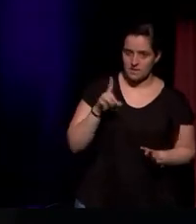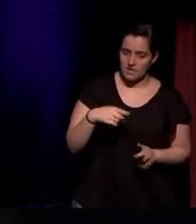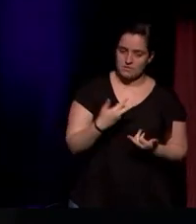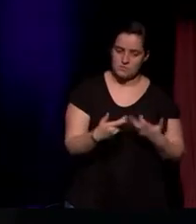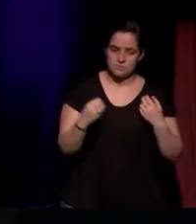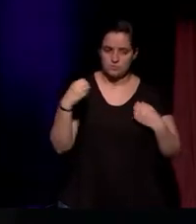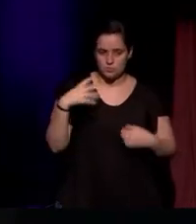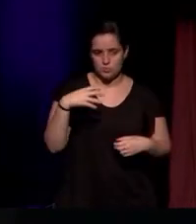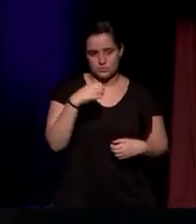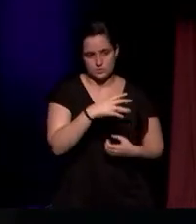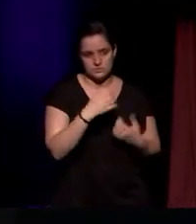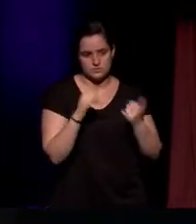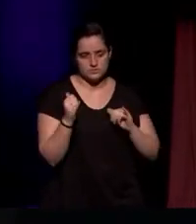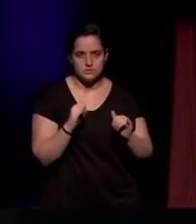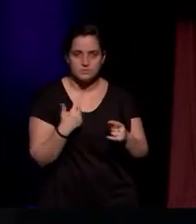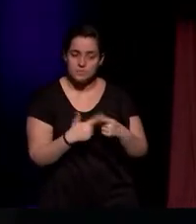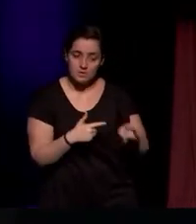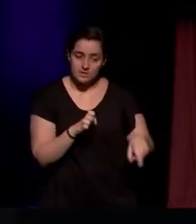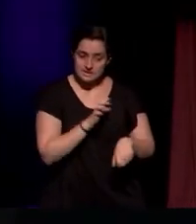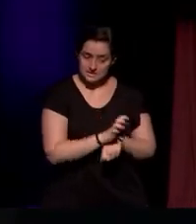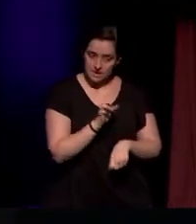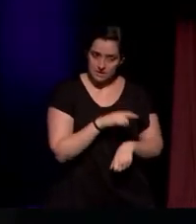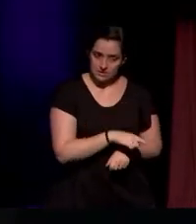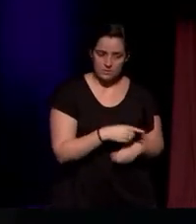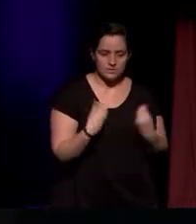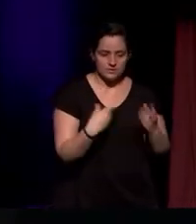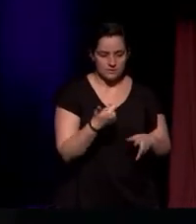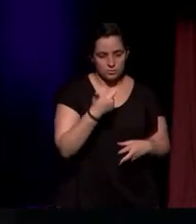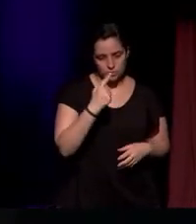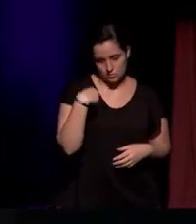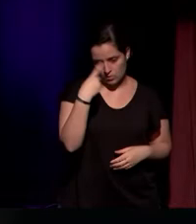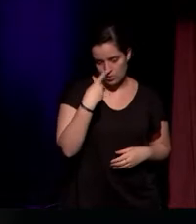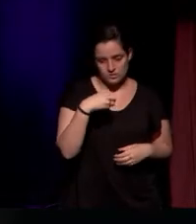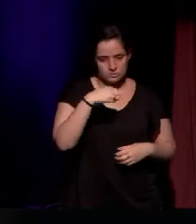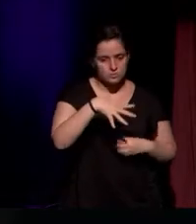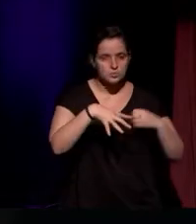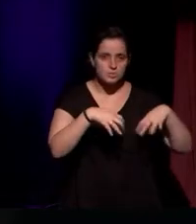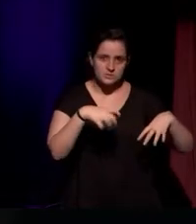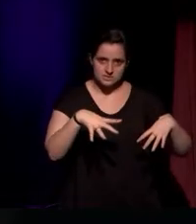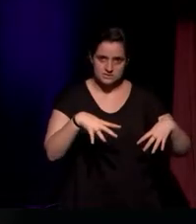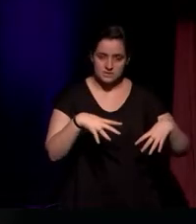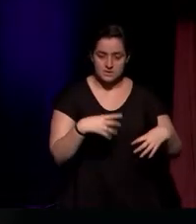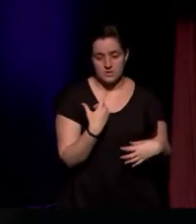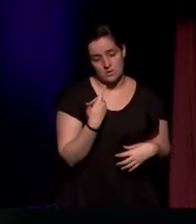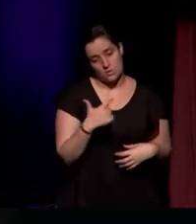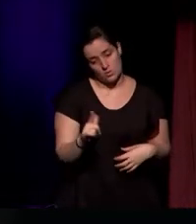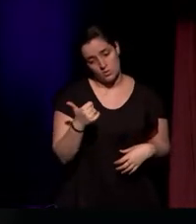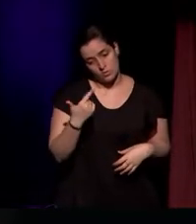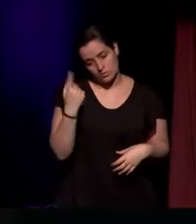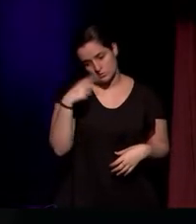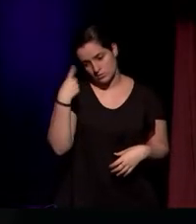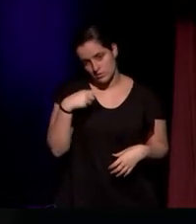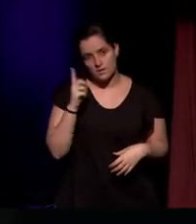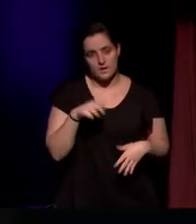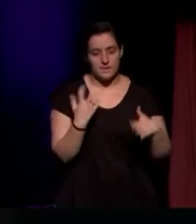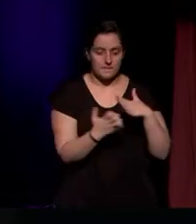then the state provides 12 hours of light, the other 12 hours is a private company